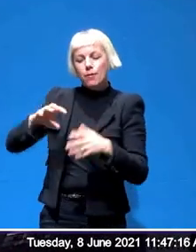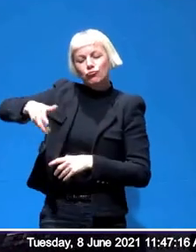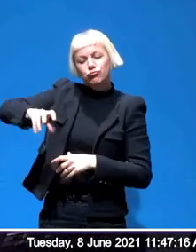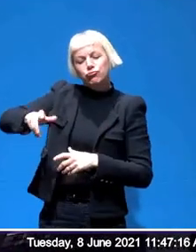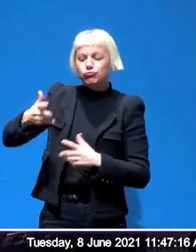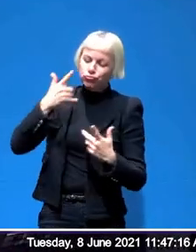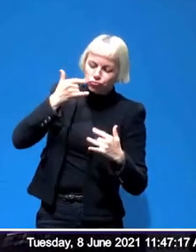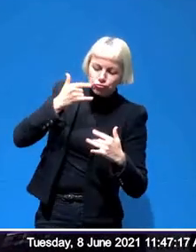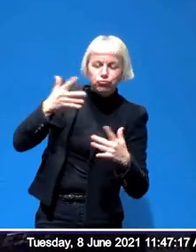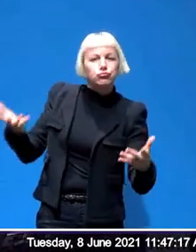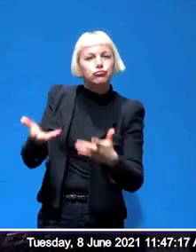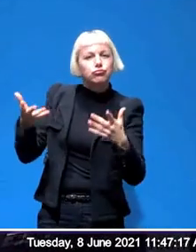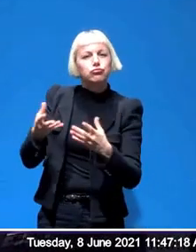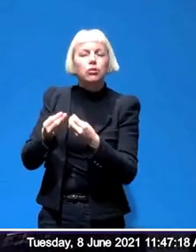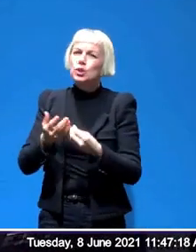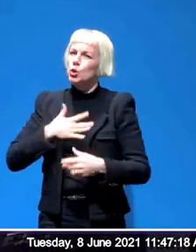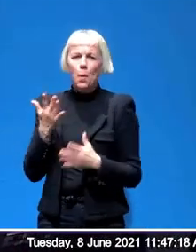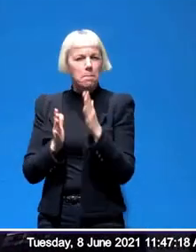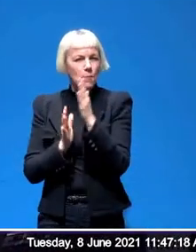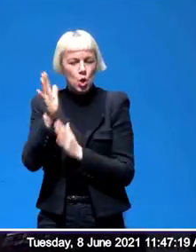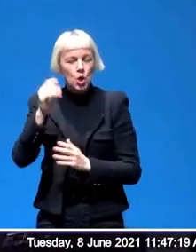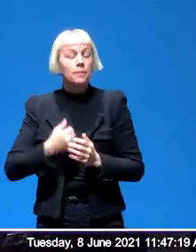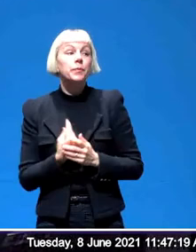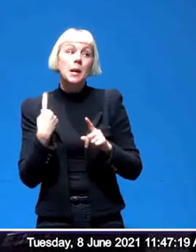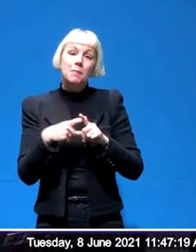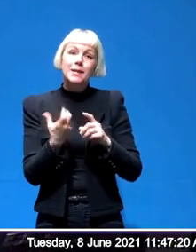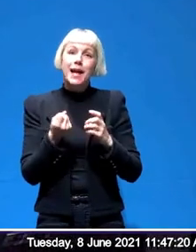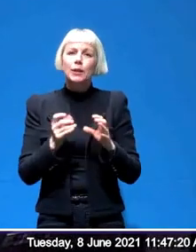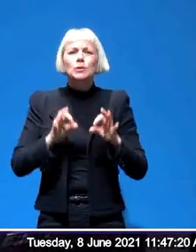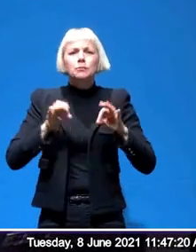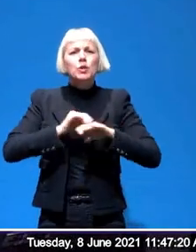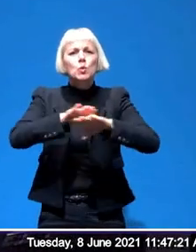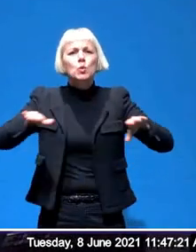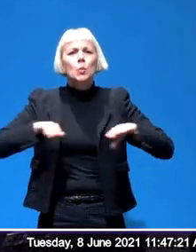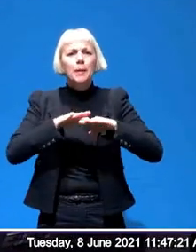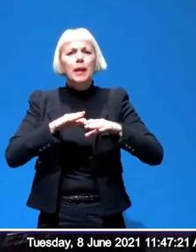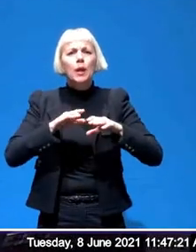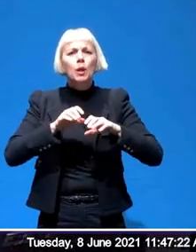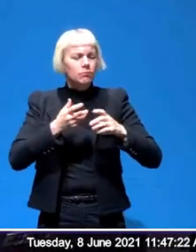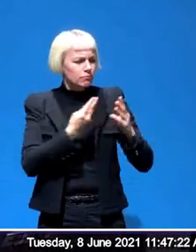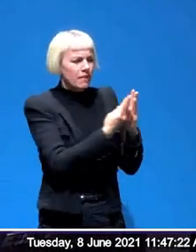We have also installed new swimming pool fencing and we re-mortgaged the house to pay for a lot of that.